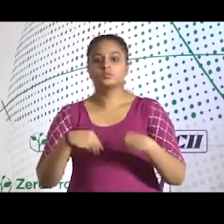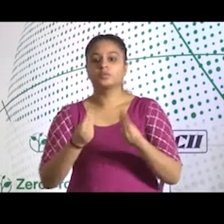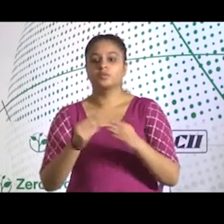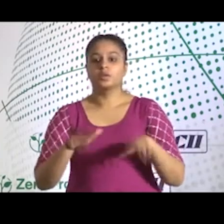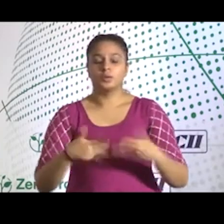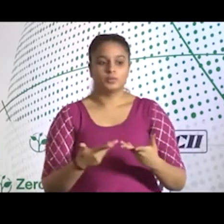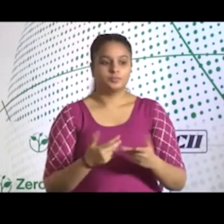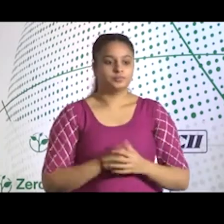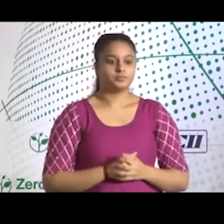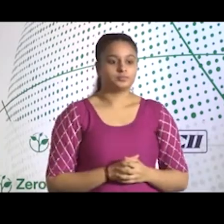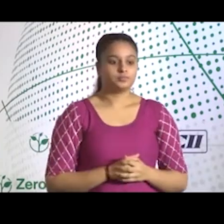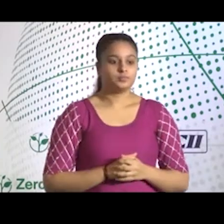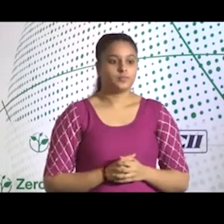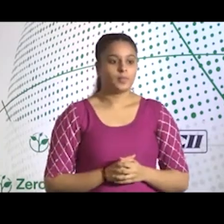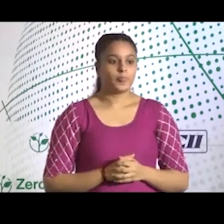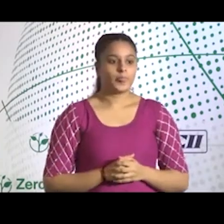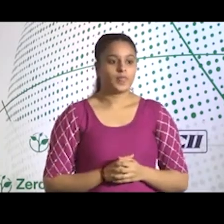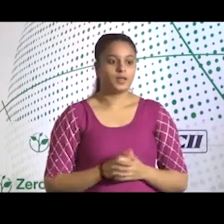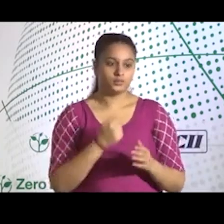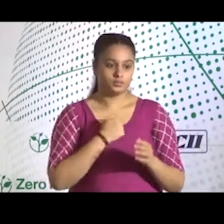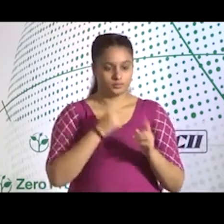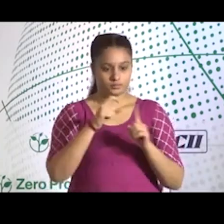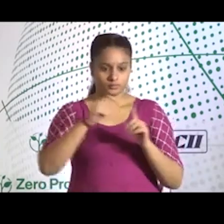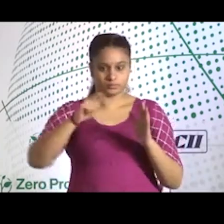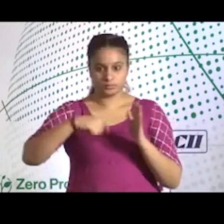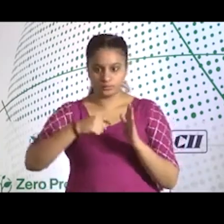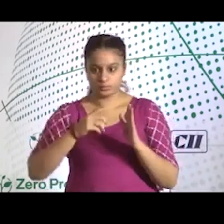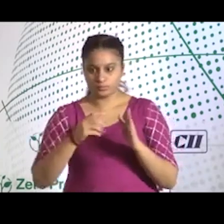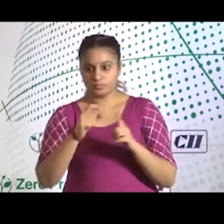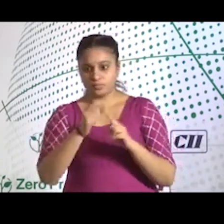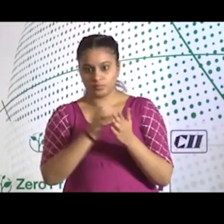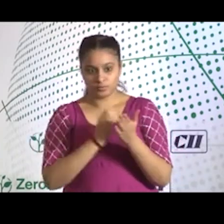So we have certain multiple programs, but one of them I probably want to share